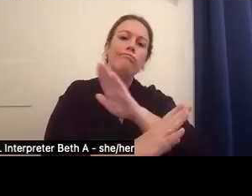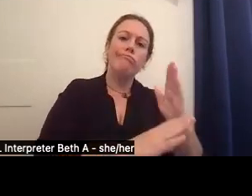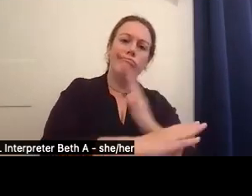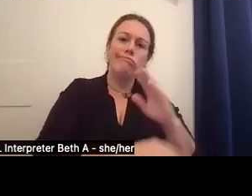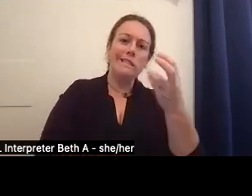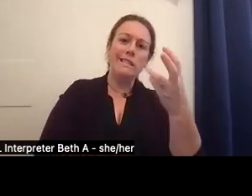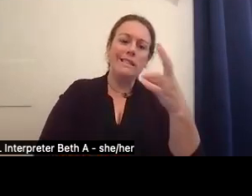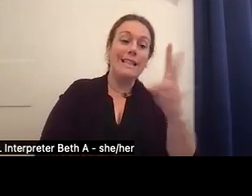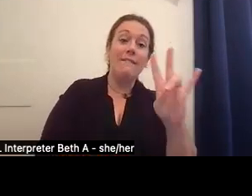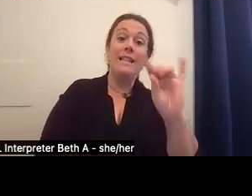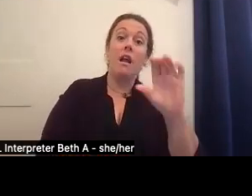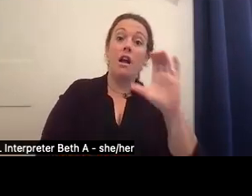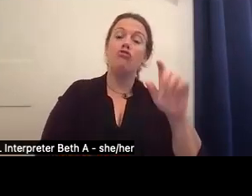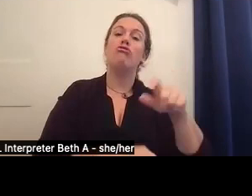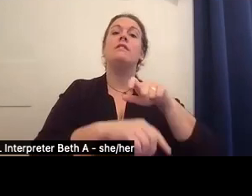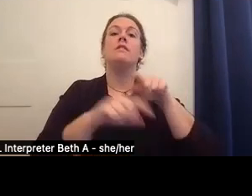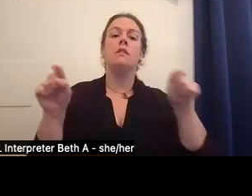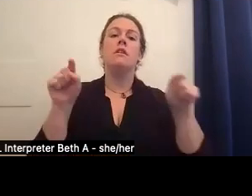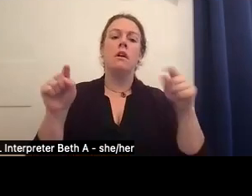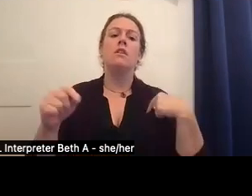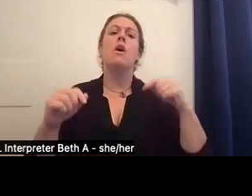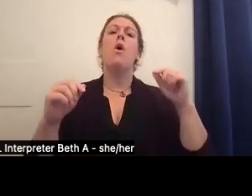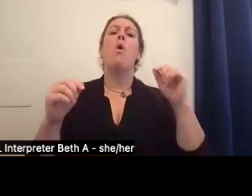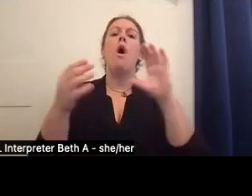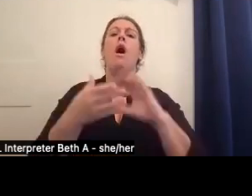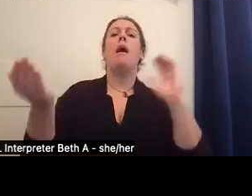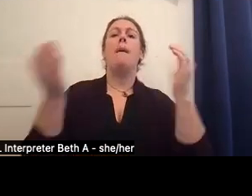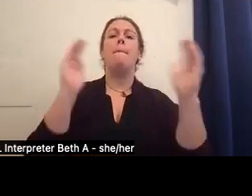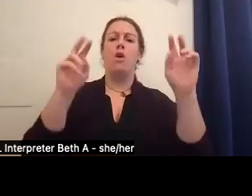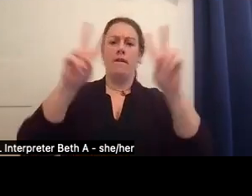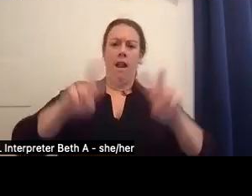a comparative analysis done to Western culture in order to evaluate Indigenous peoples and